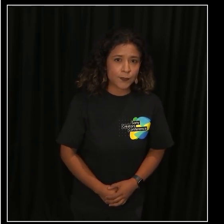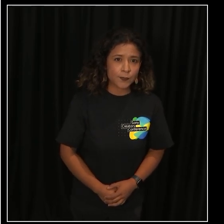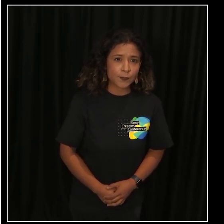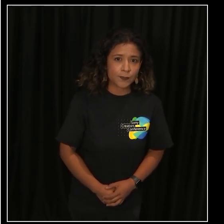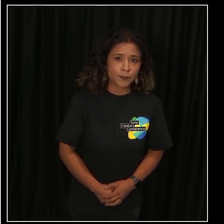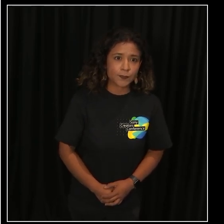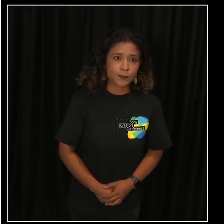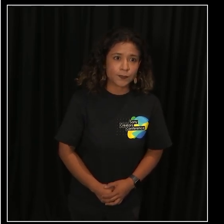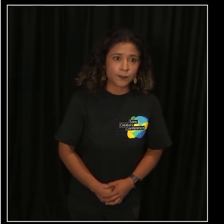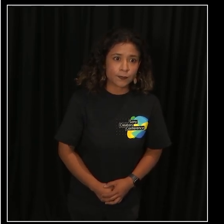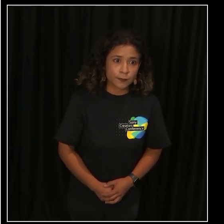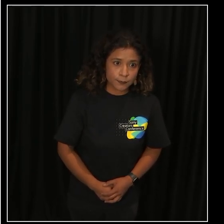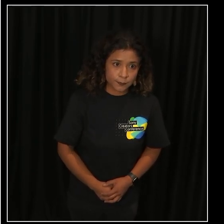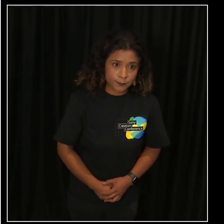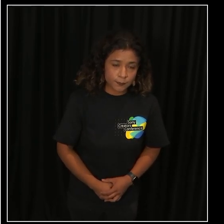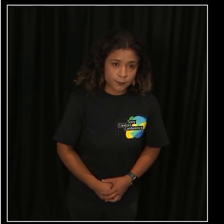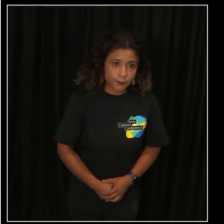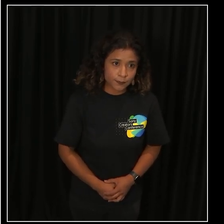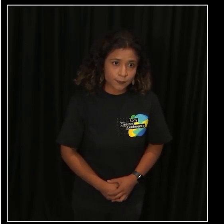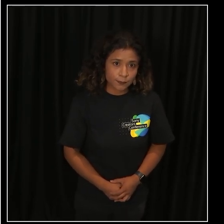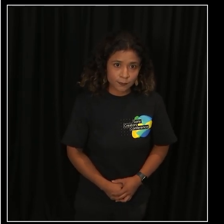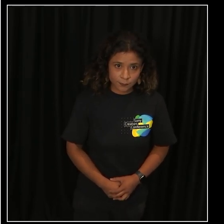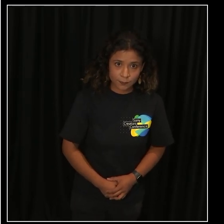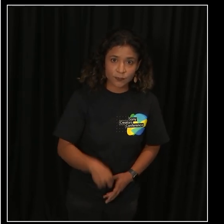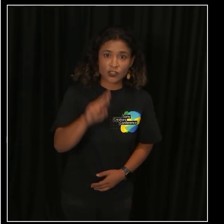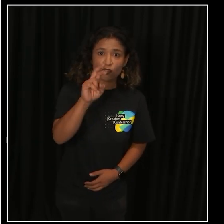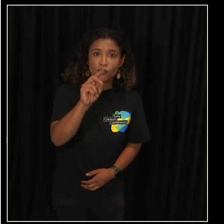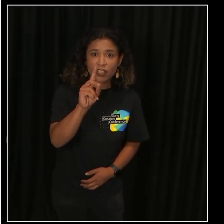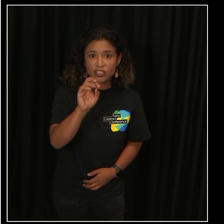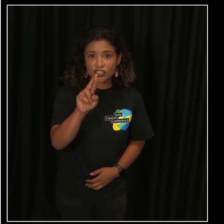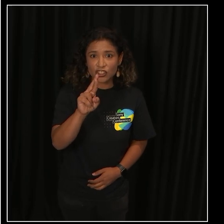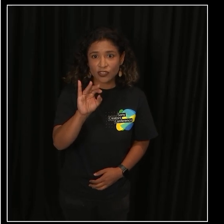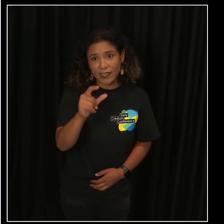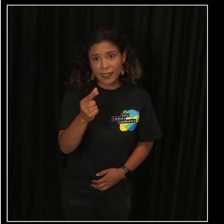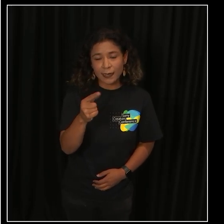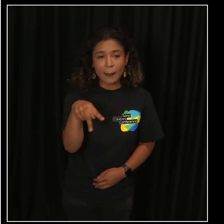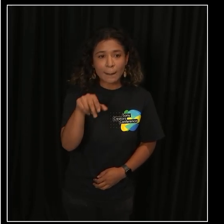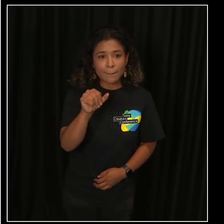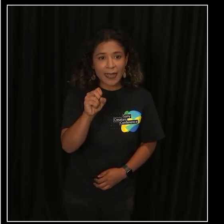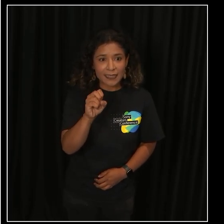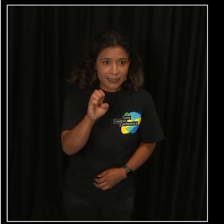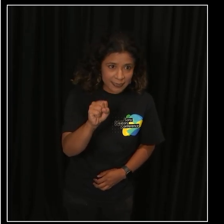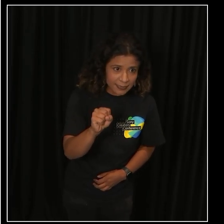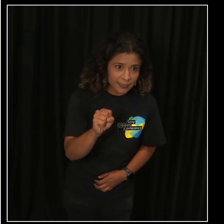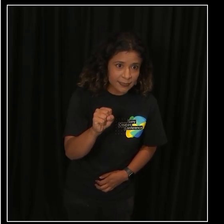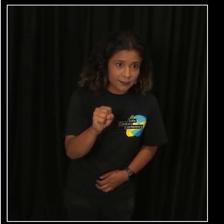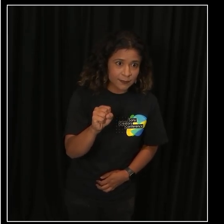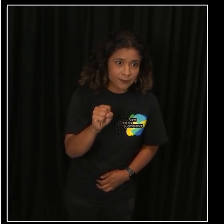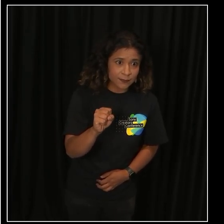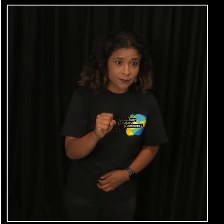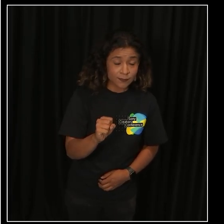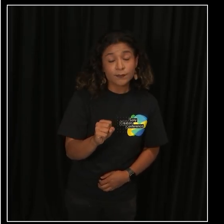The final overview of rendering passes is show in just light. First, rasterization pass is done.